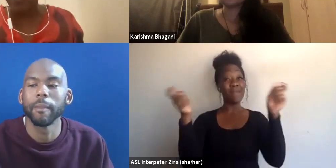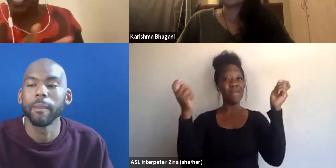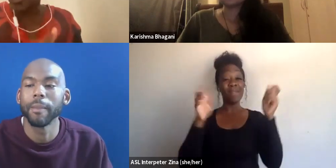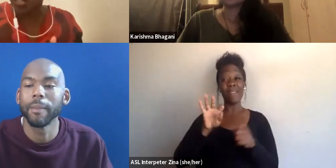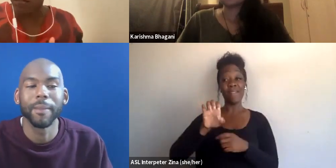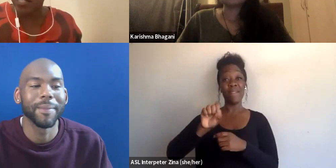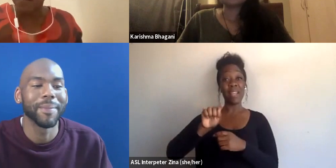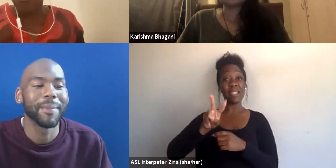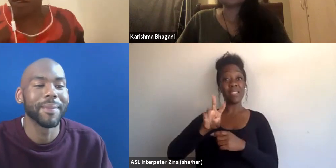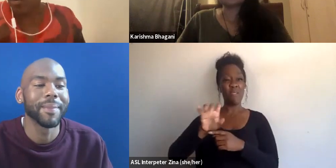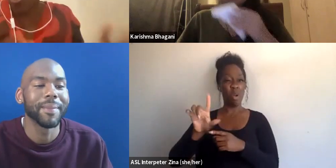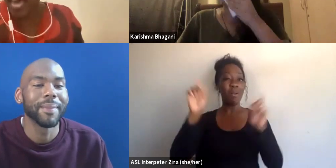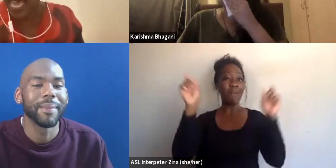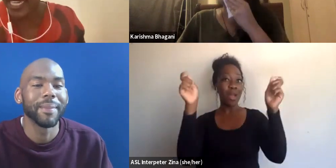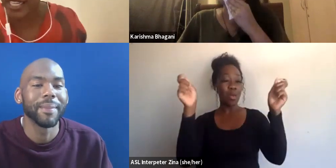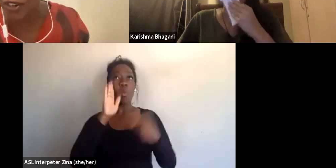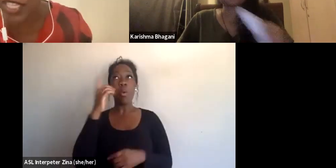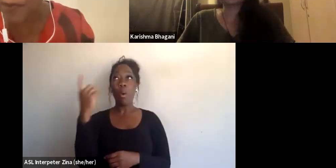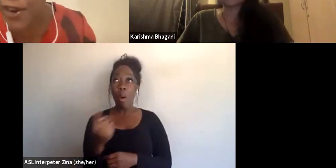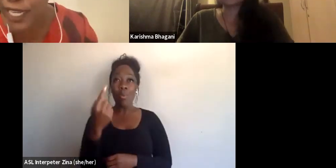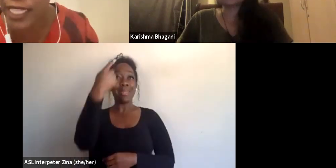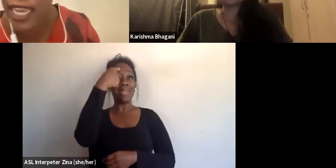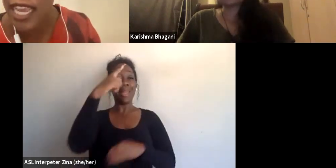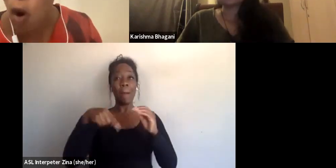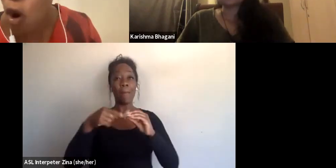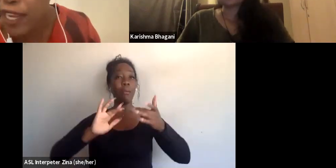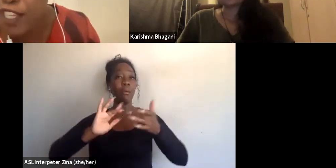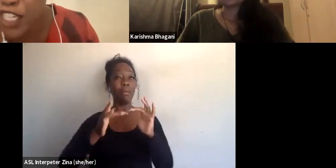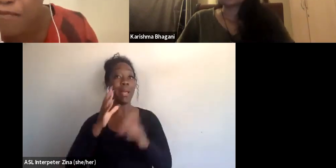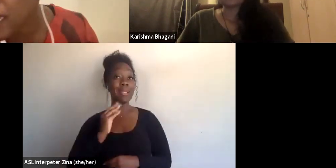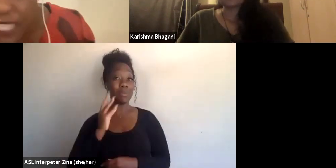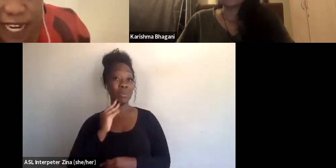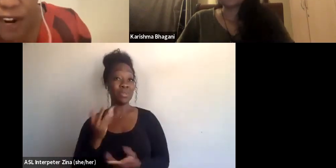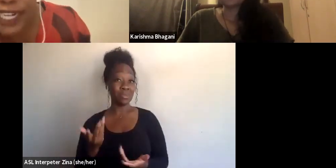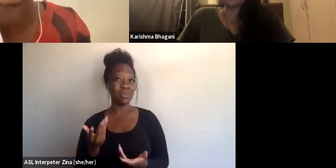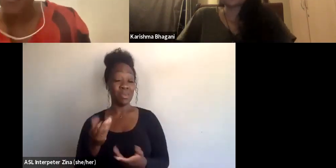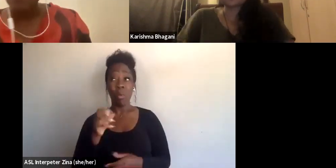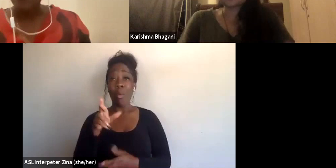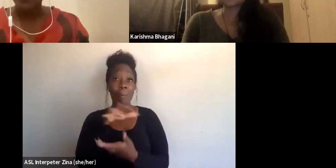of a digital festival an online experience or even just mixing, right.